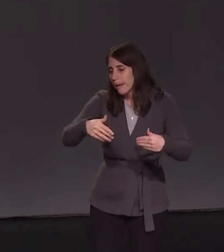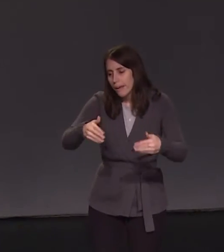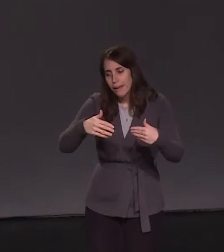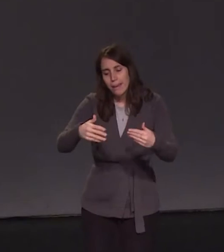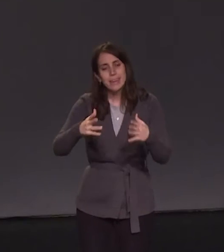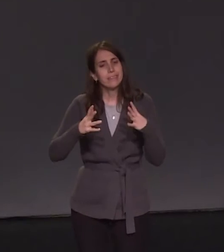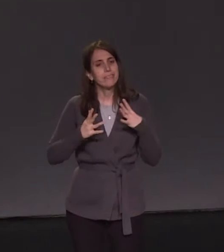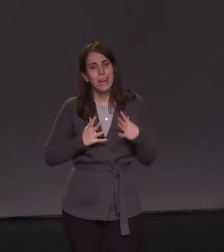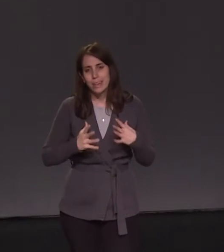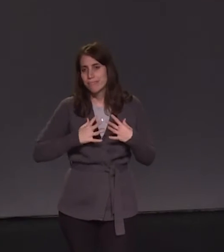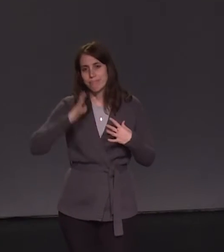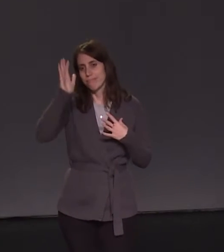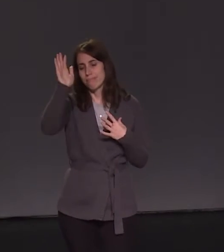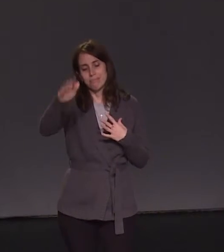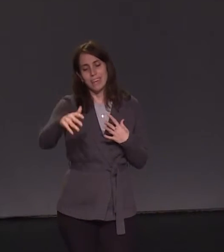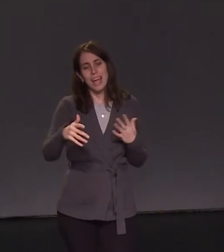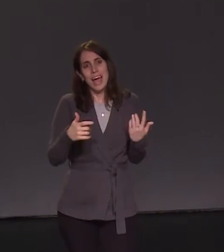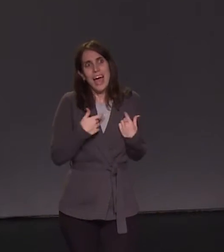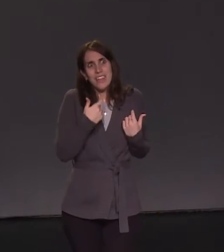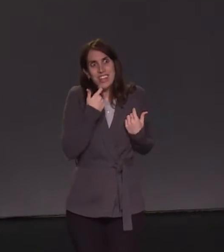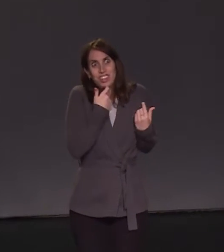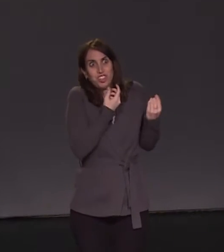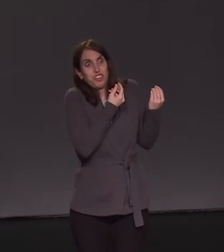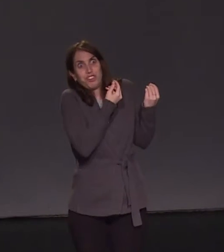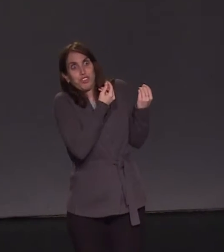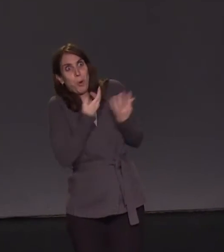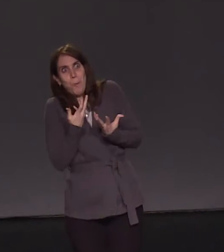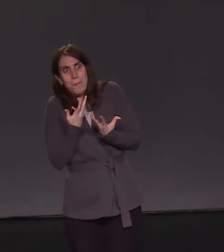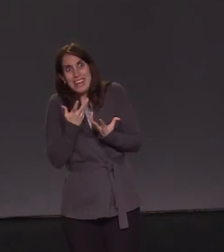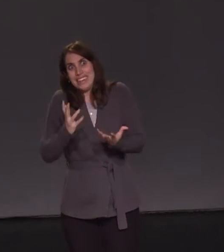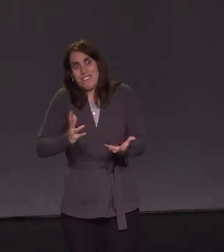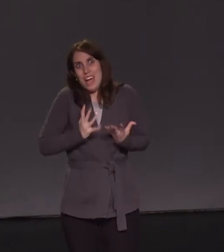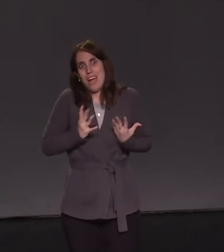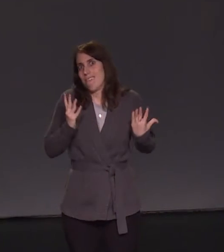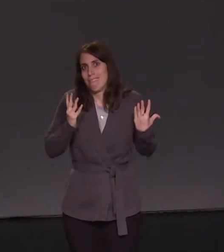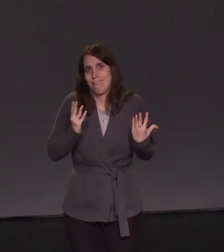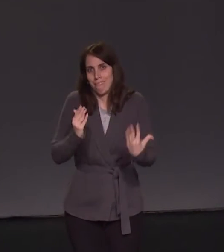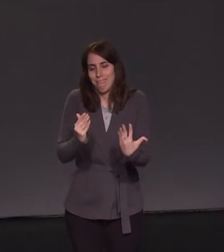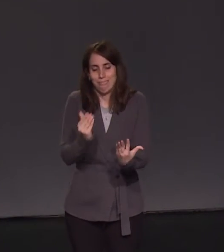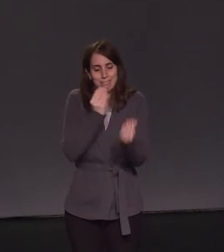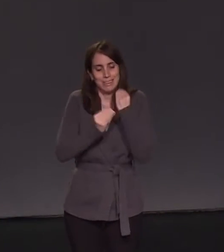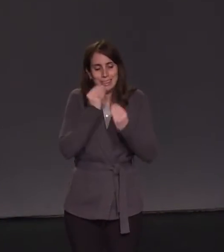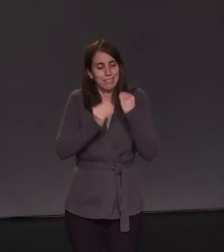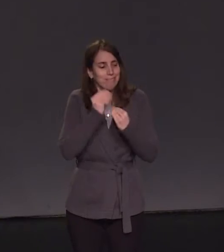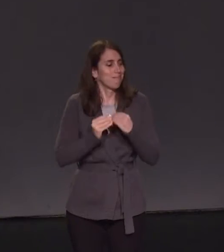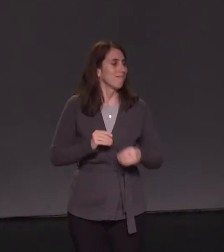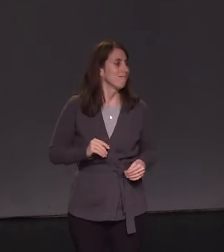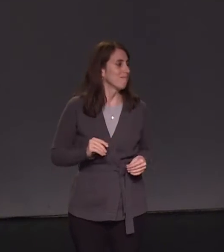I’ve just gotten word it’s fine to eat.